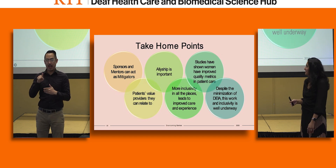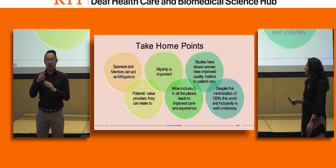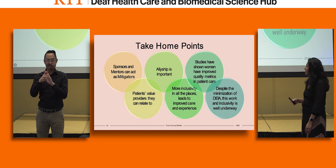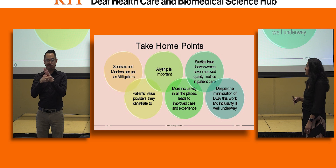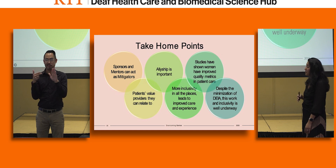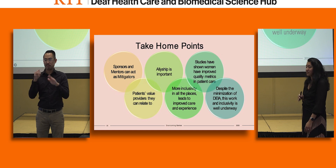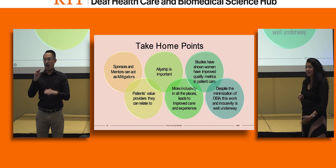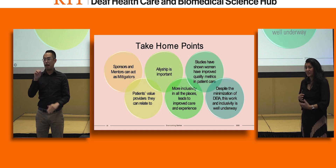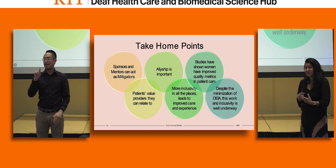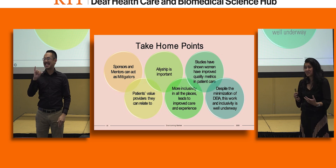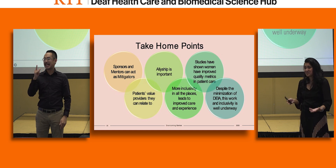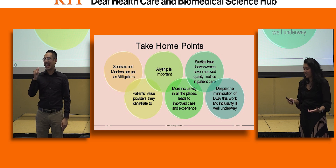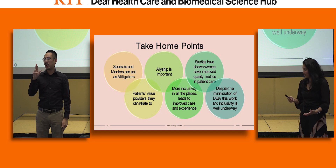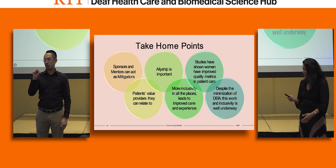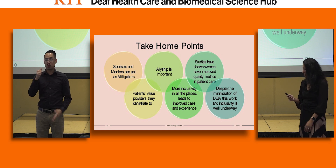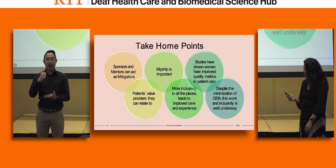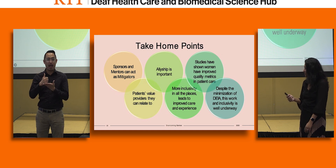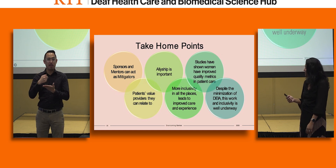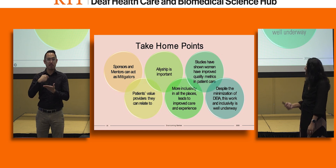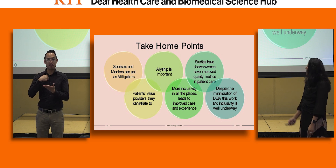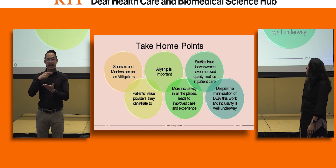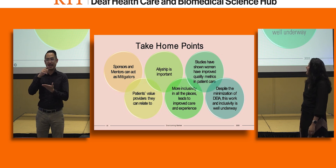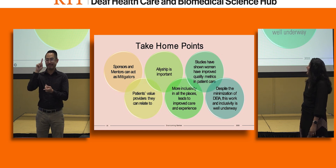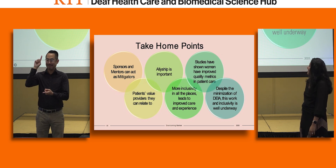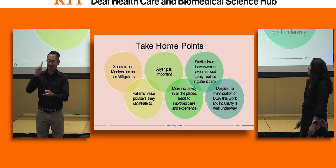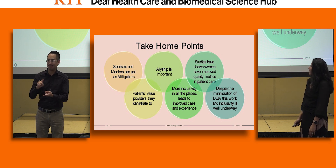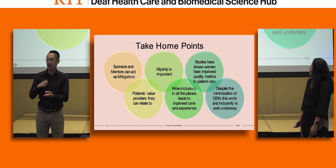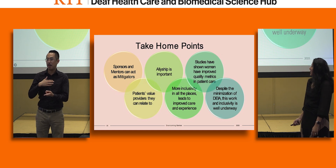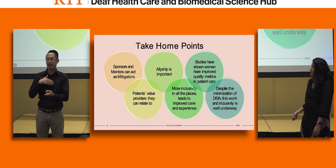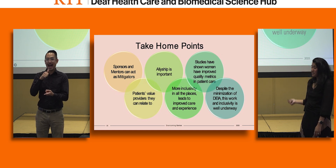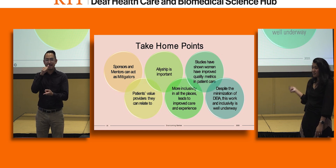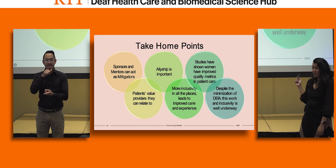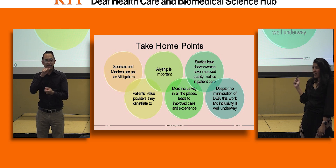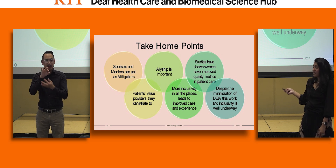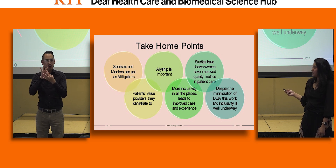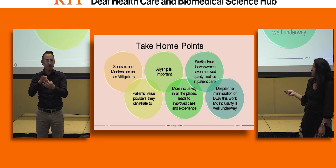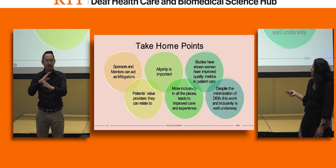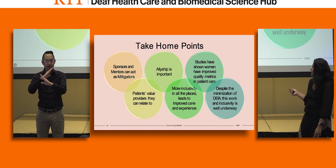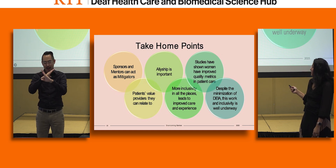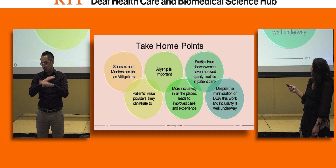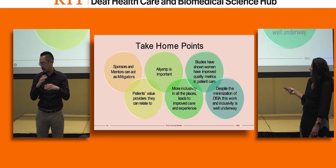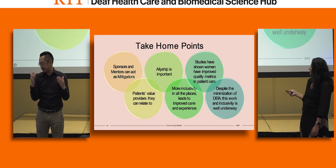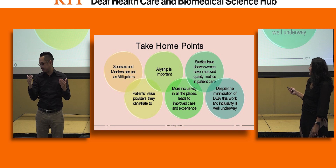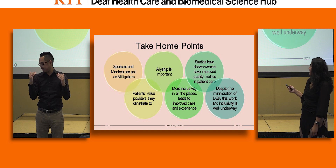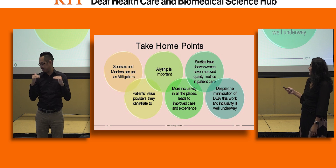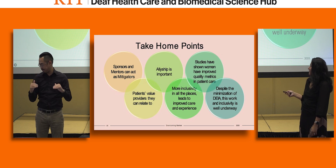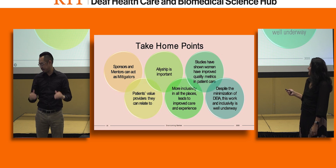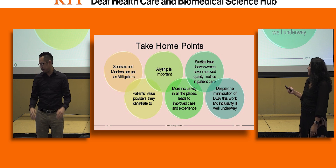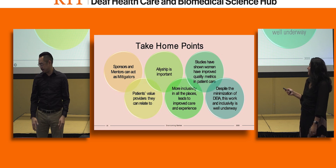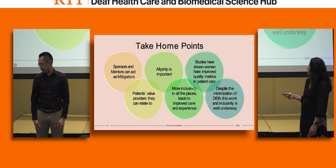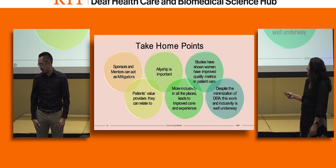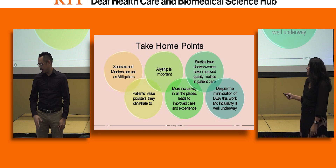for overcoming several barriers. Patients' value, we know this.